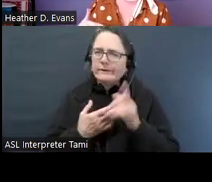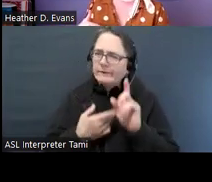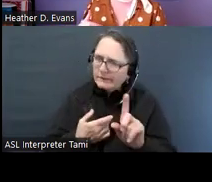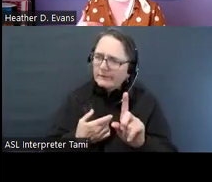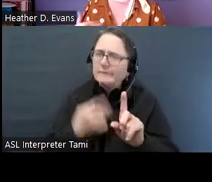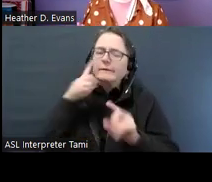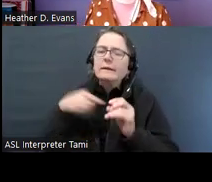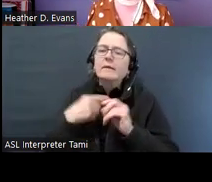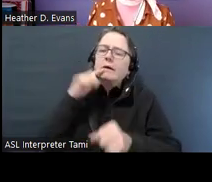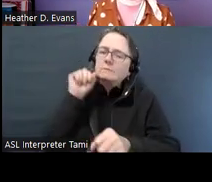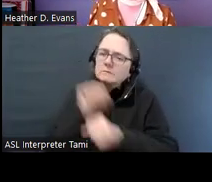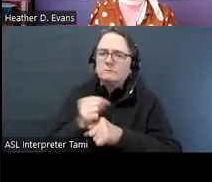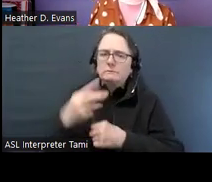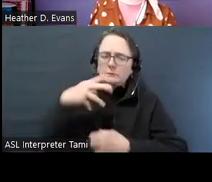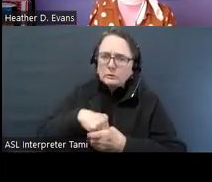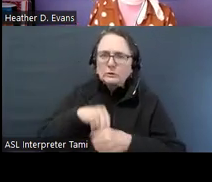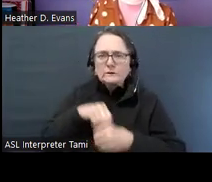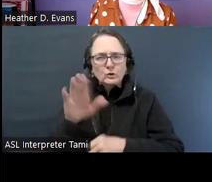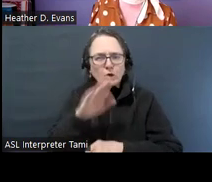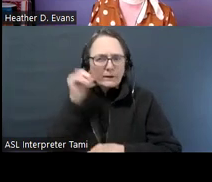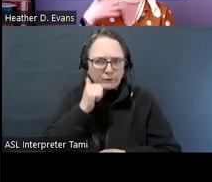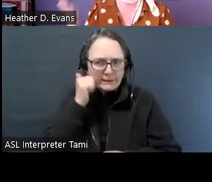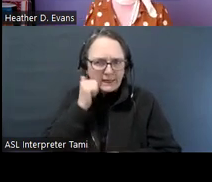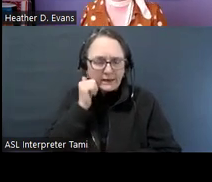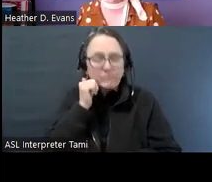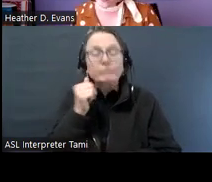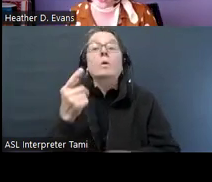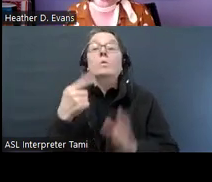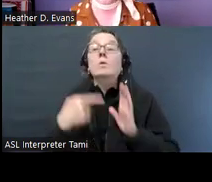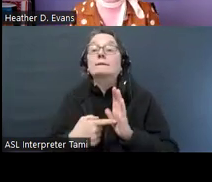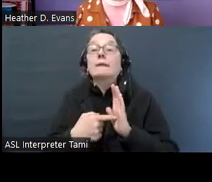who may have difficulty washing or cleaning themselves. This is a great question.